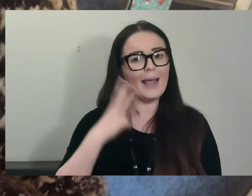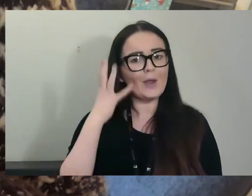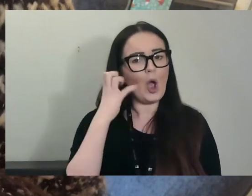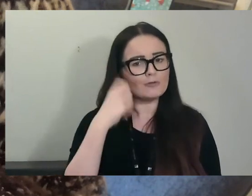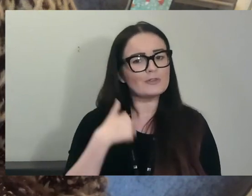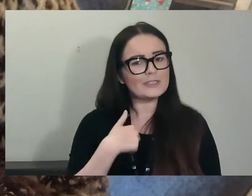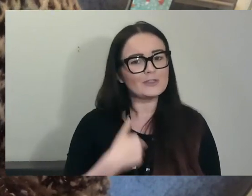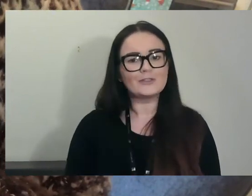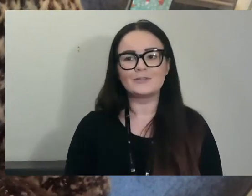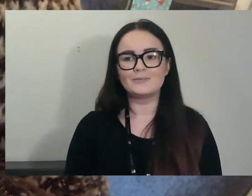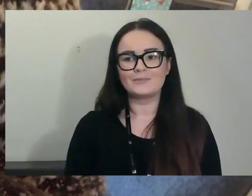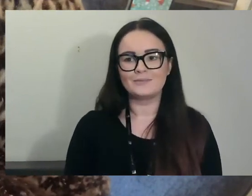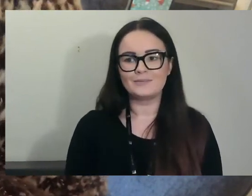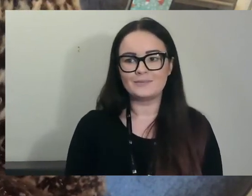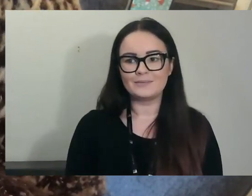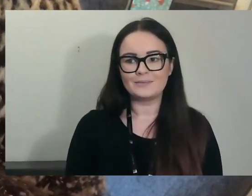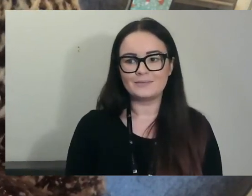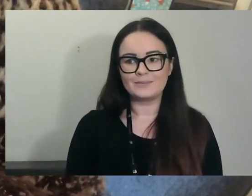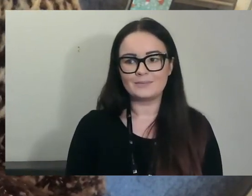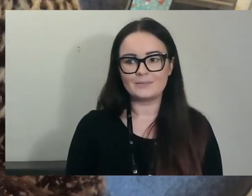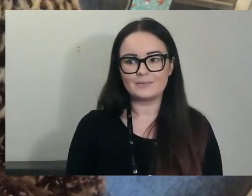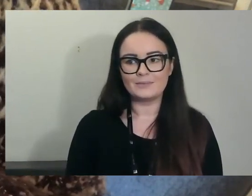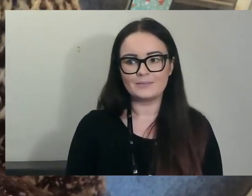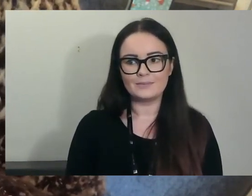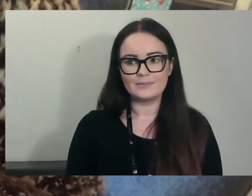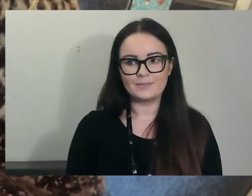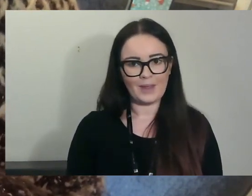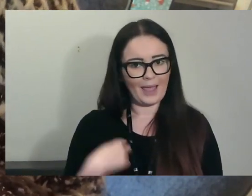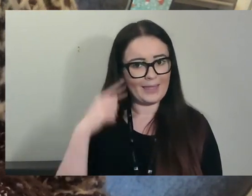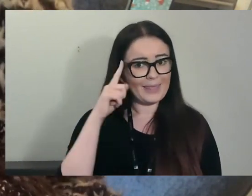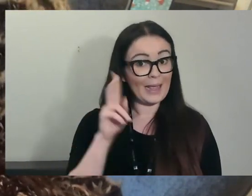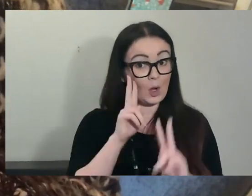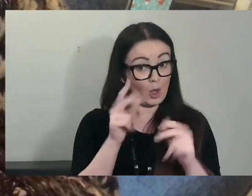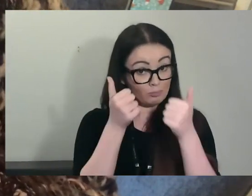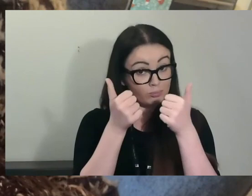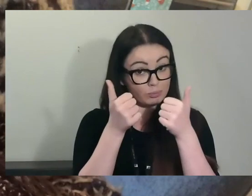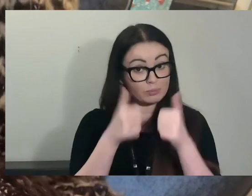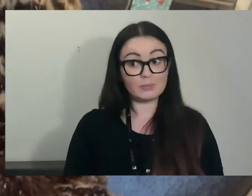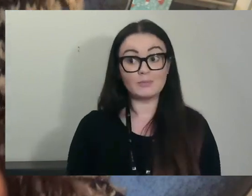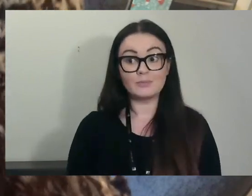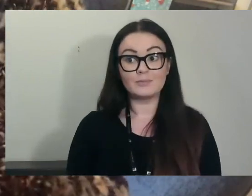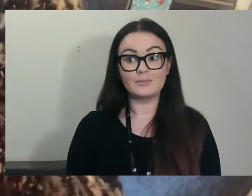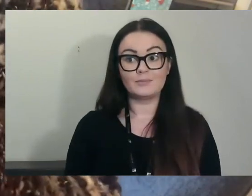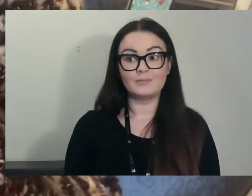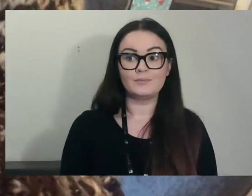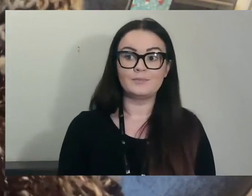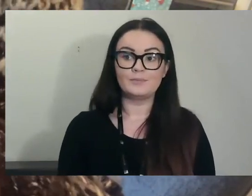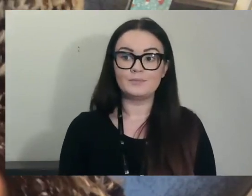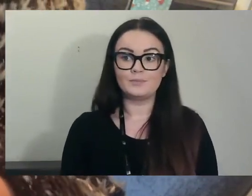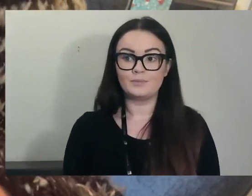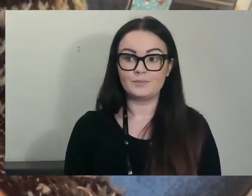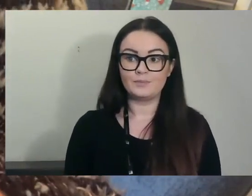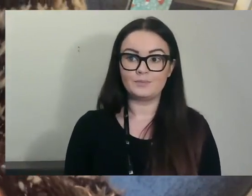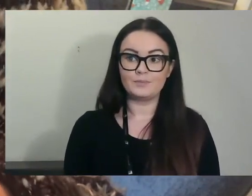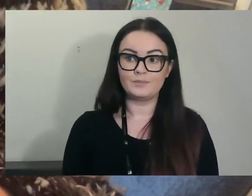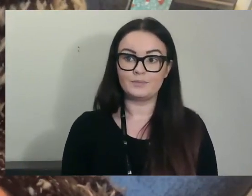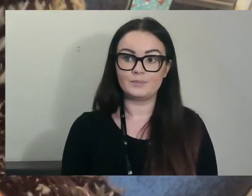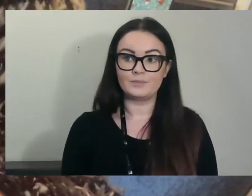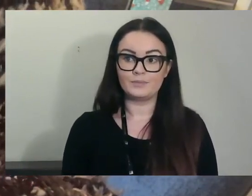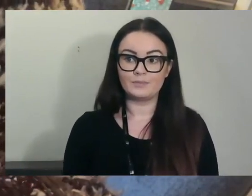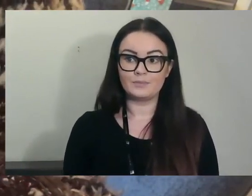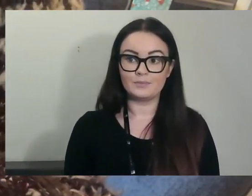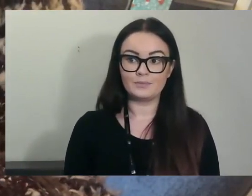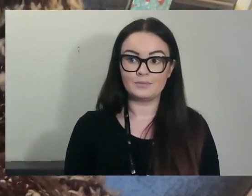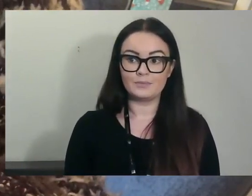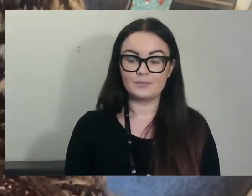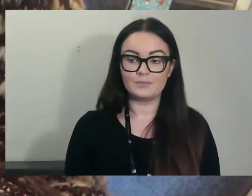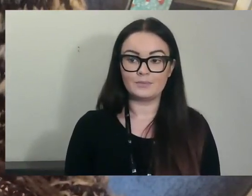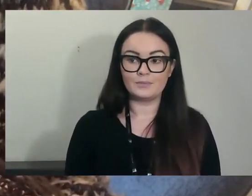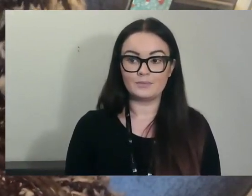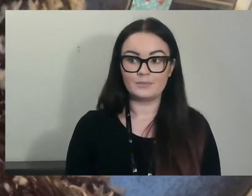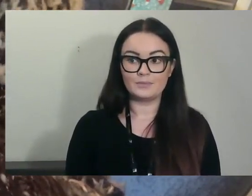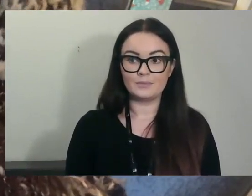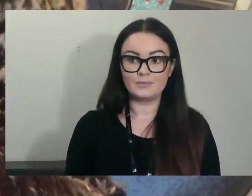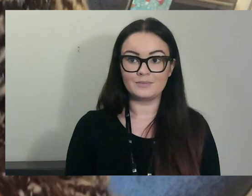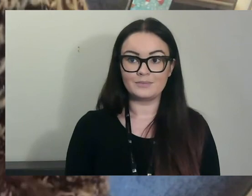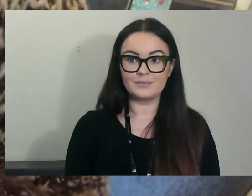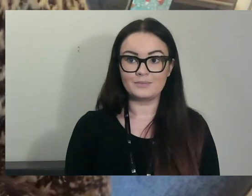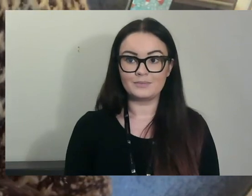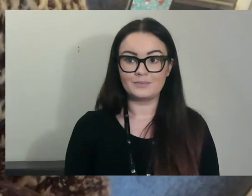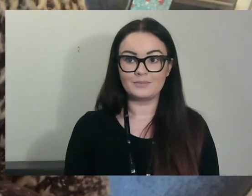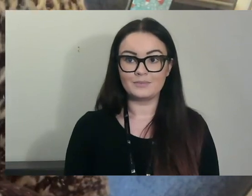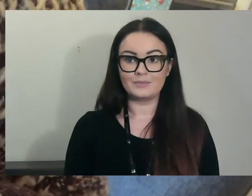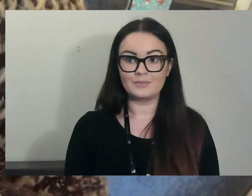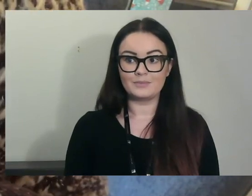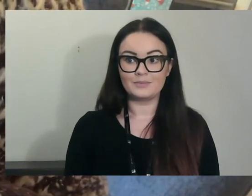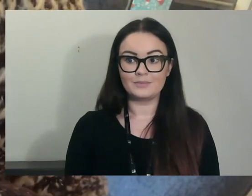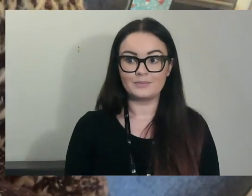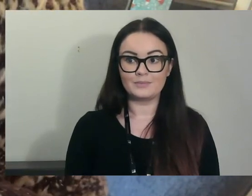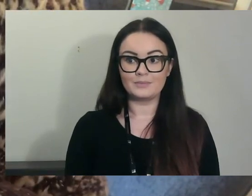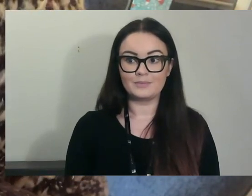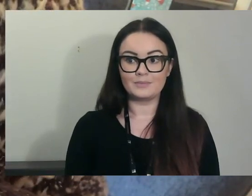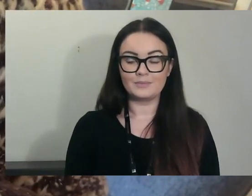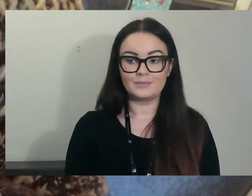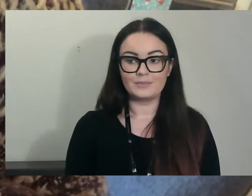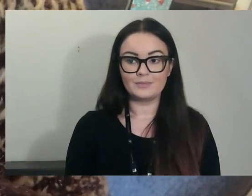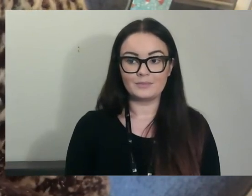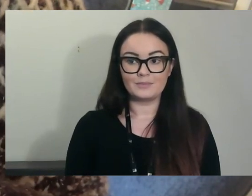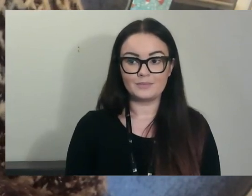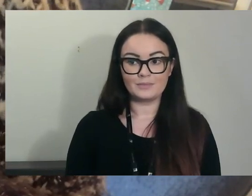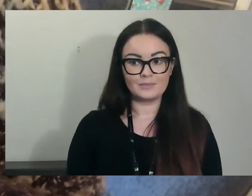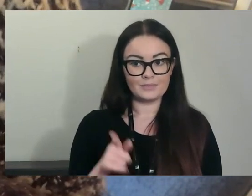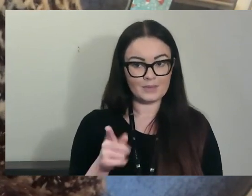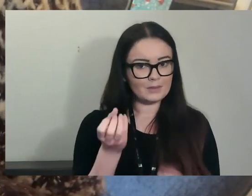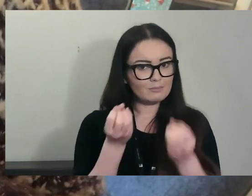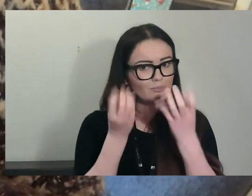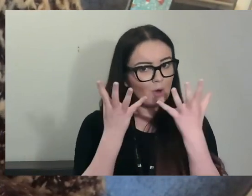and I think that will look really good with the yellow. I'm just going to get a bit more orange out